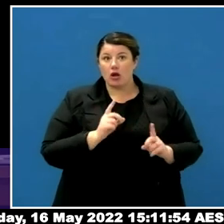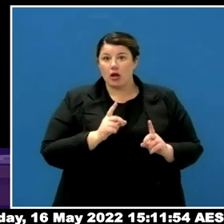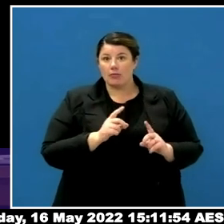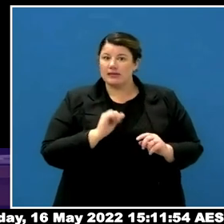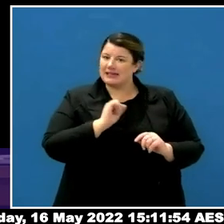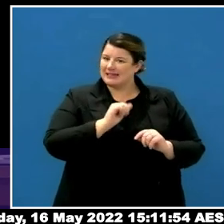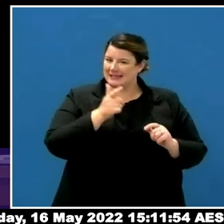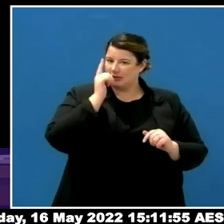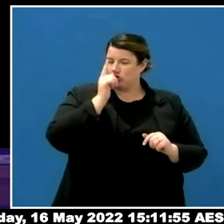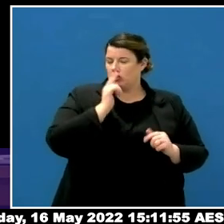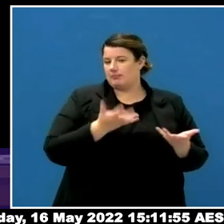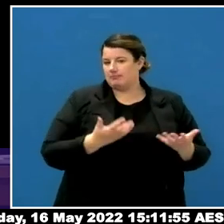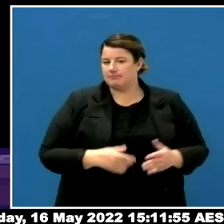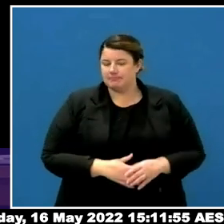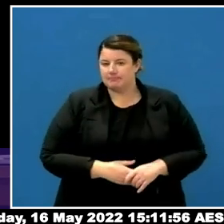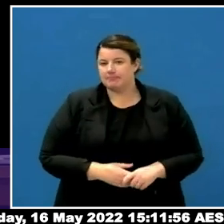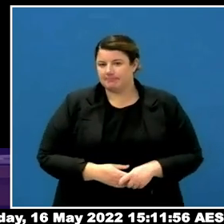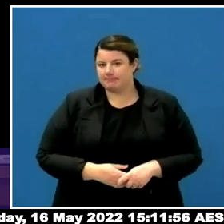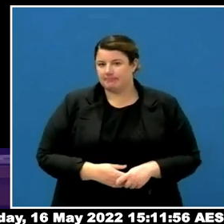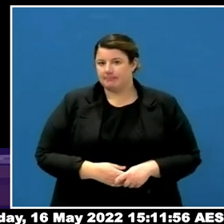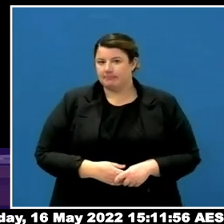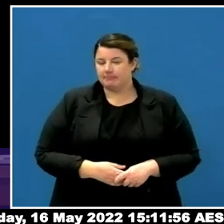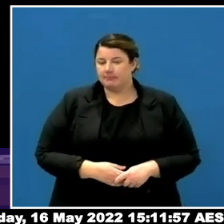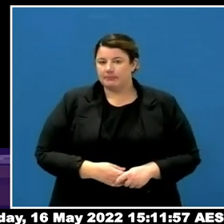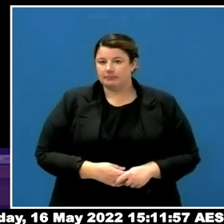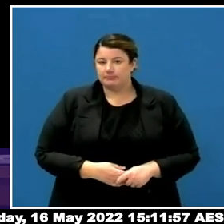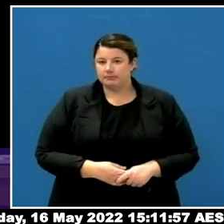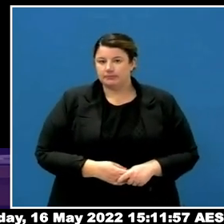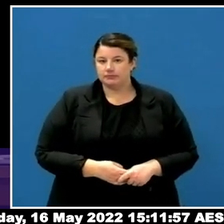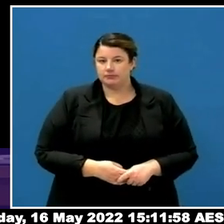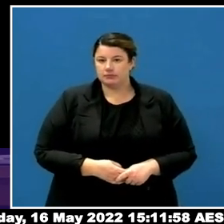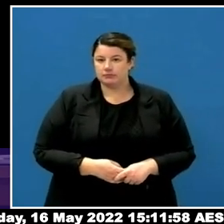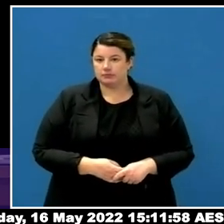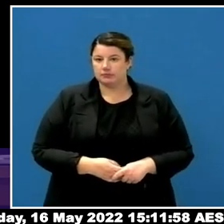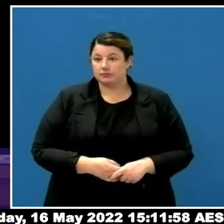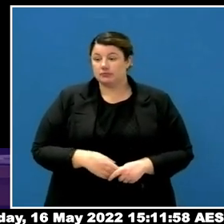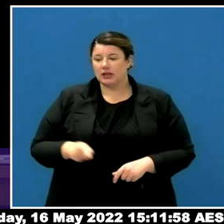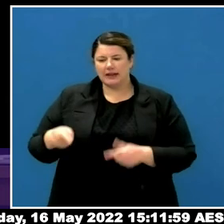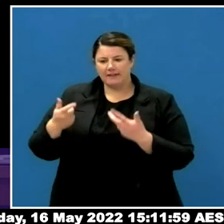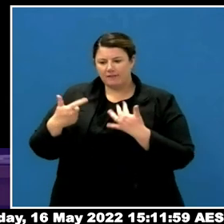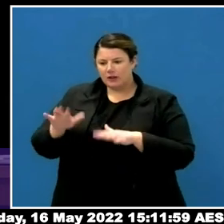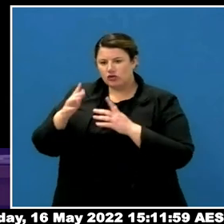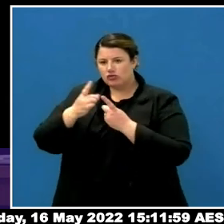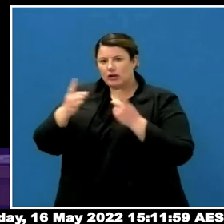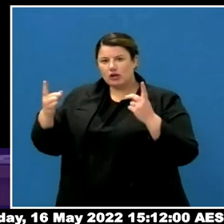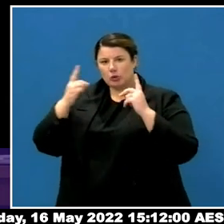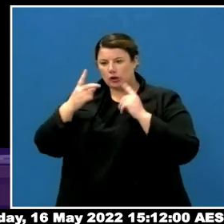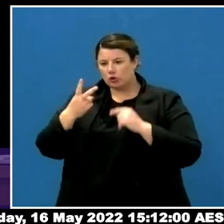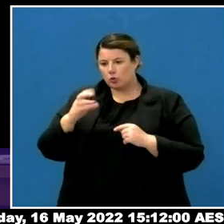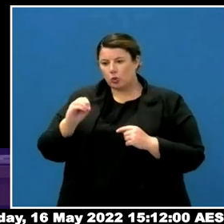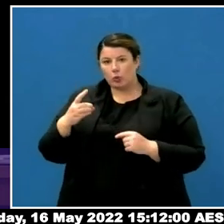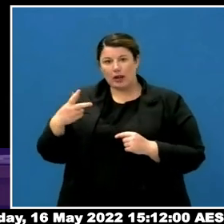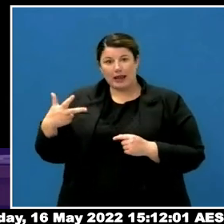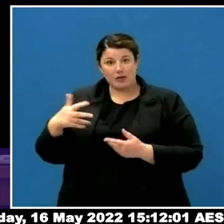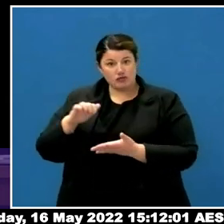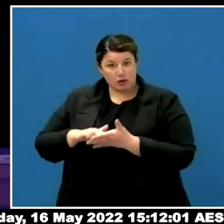He graduated, I think, in 2018 or that was his last year? Yes, I think so, yes.